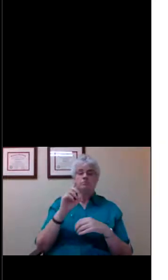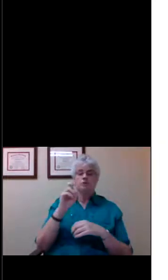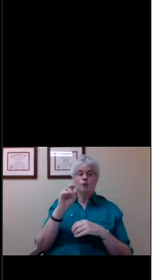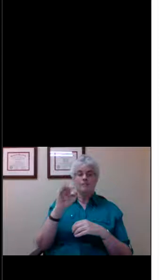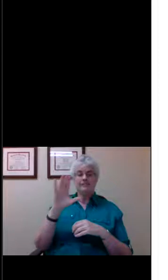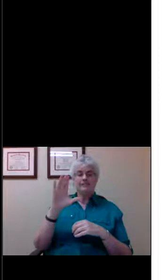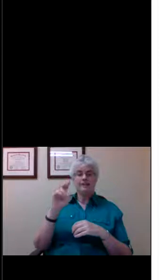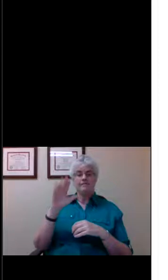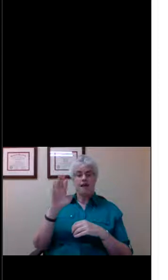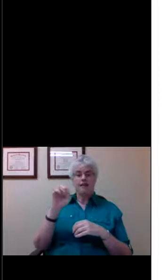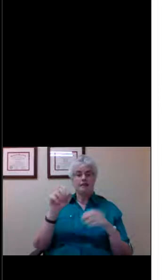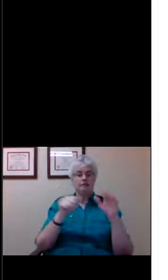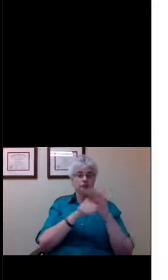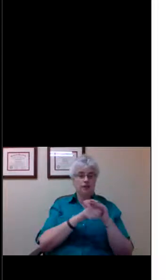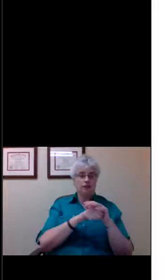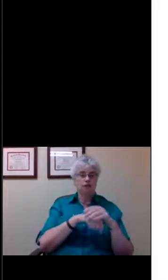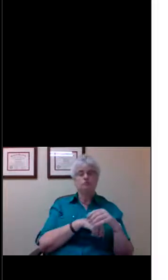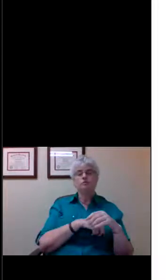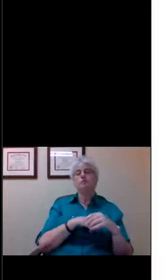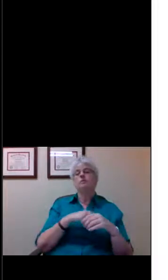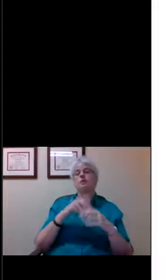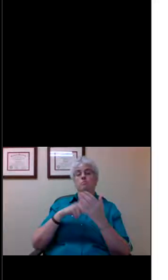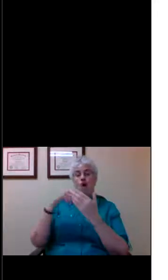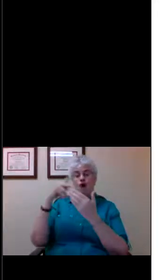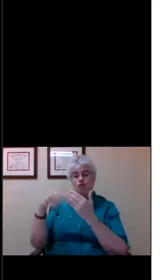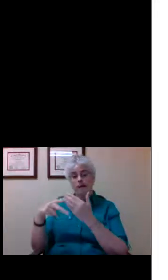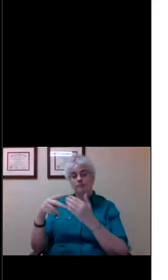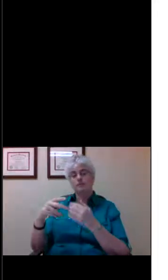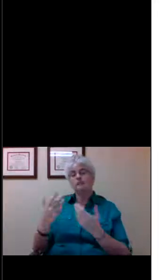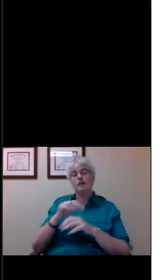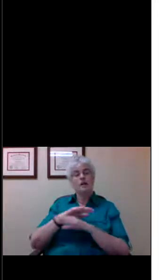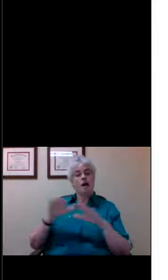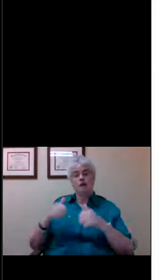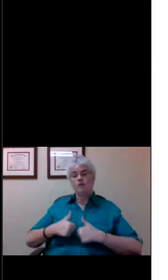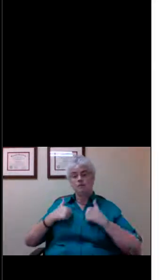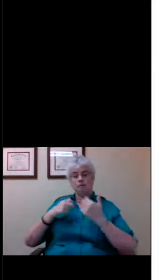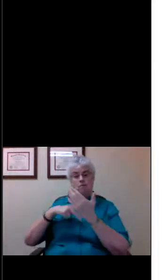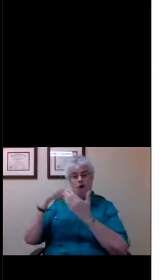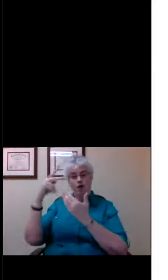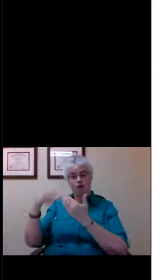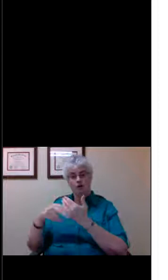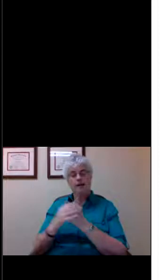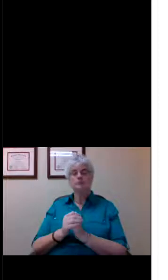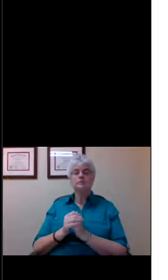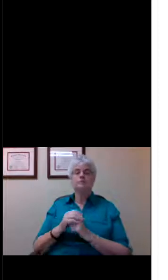could be domestic violence shelters, it could be programs- non-residential